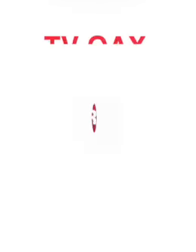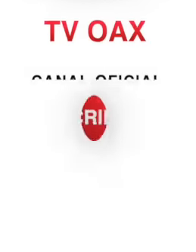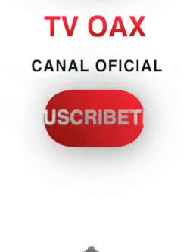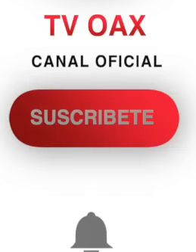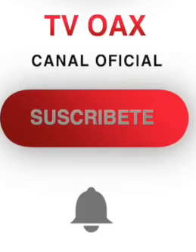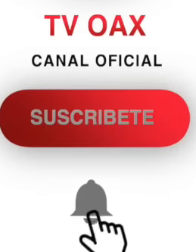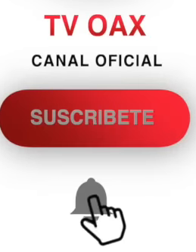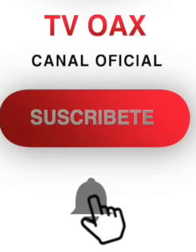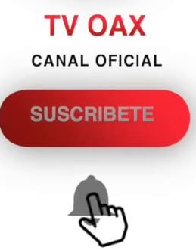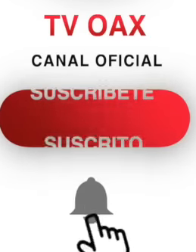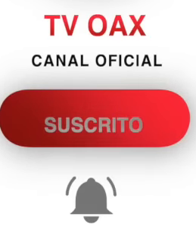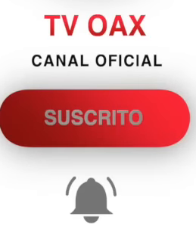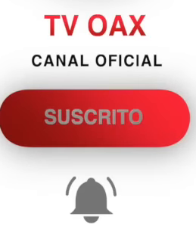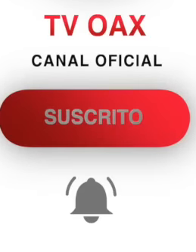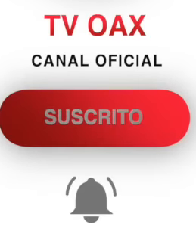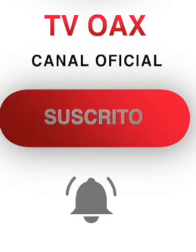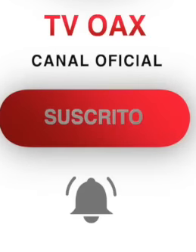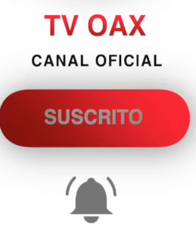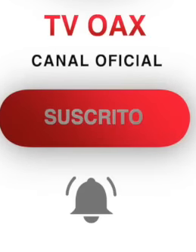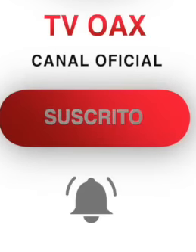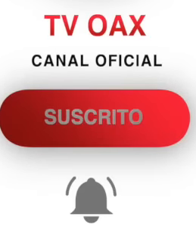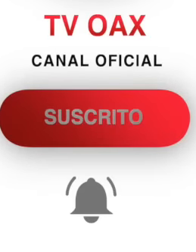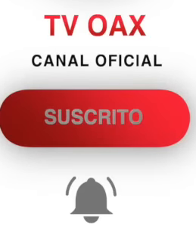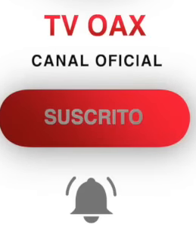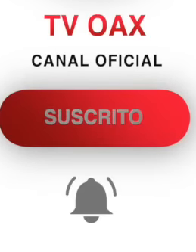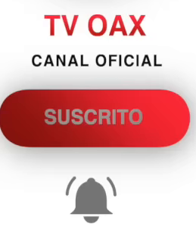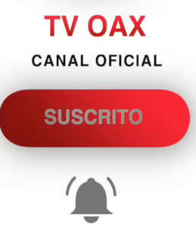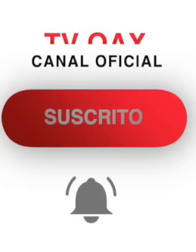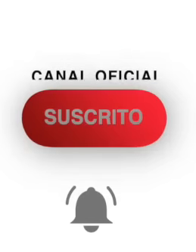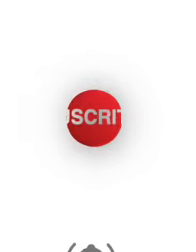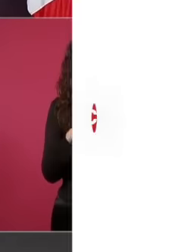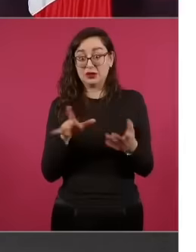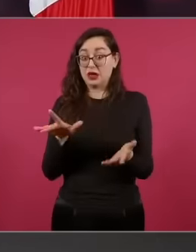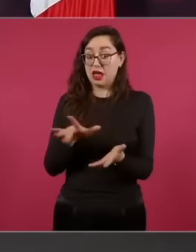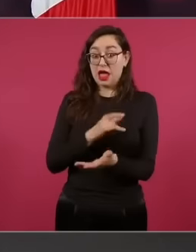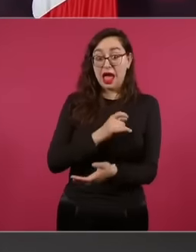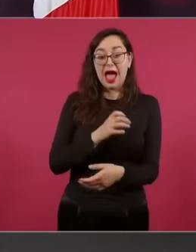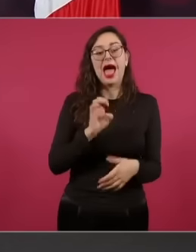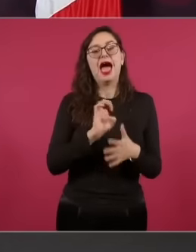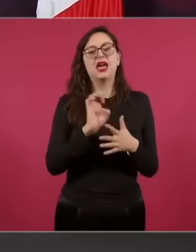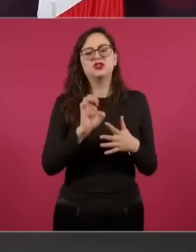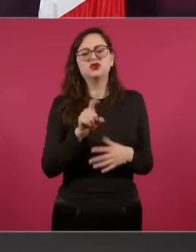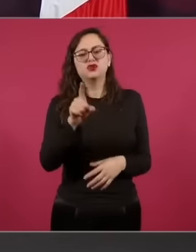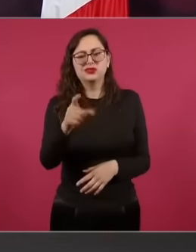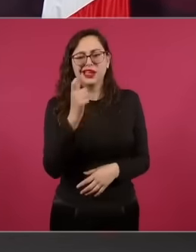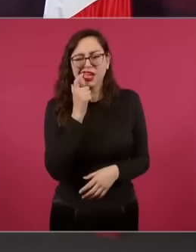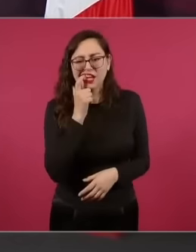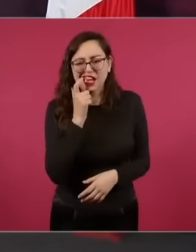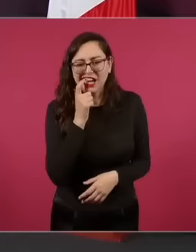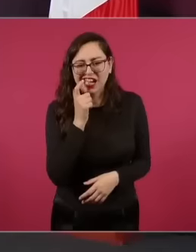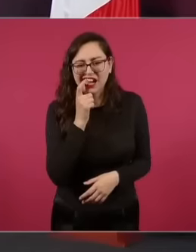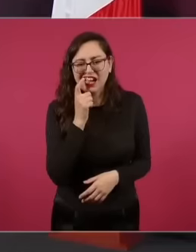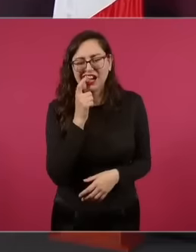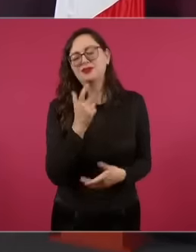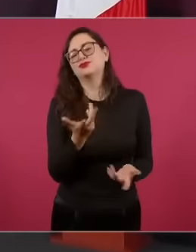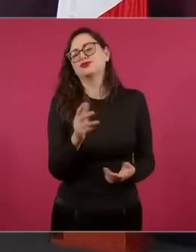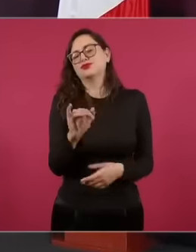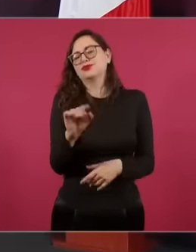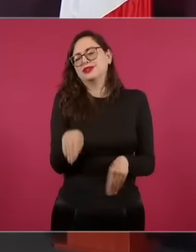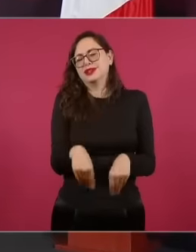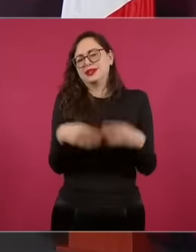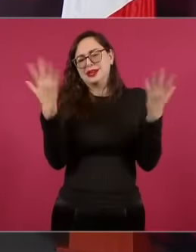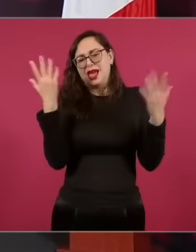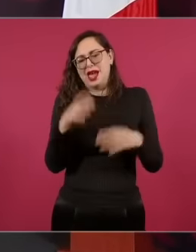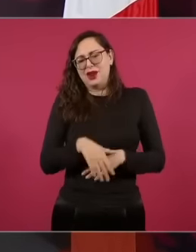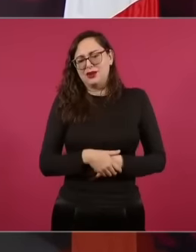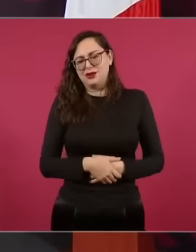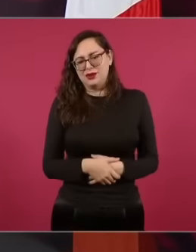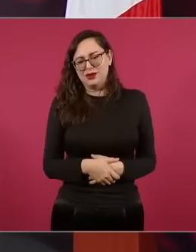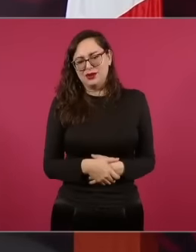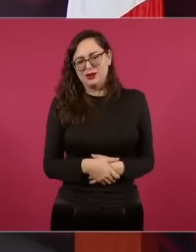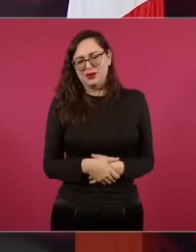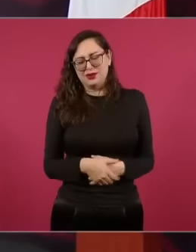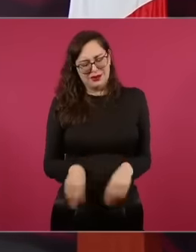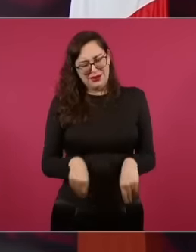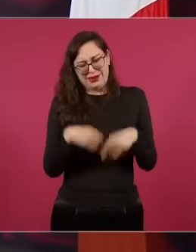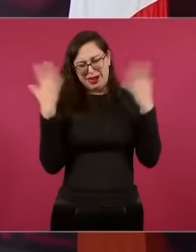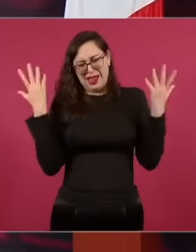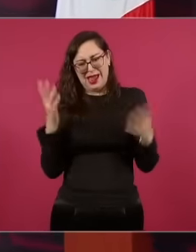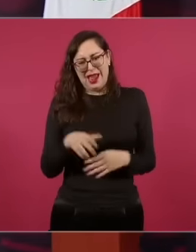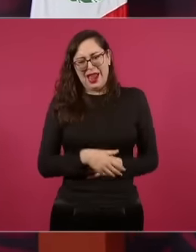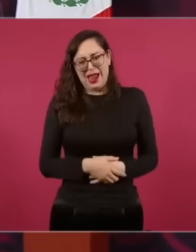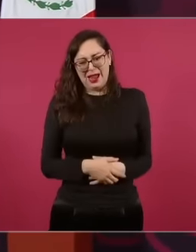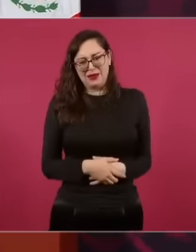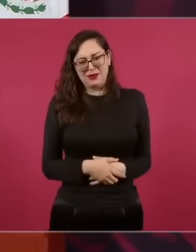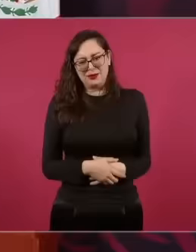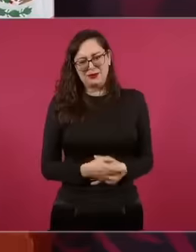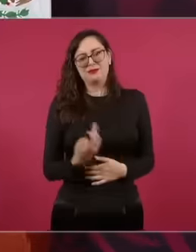. no this ah it was with a plan with skill of course no no no no but the people Yes this one responds because